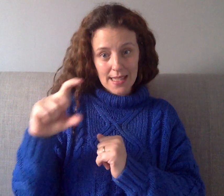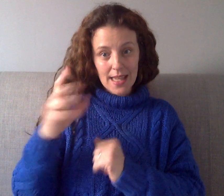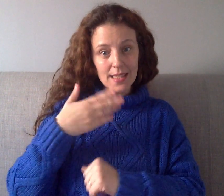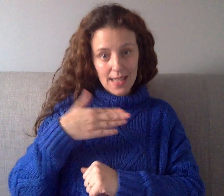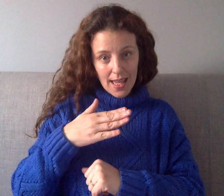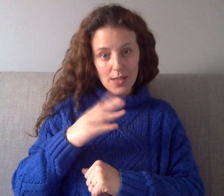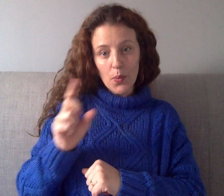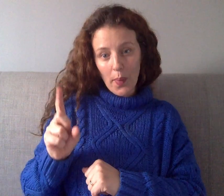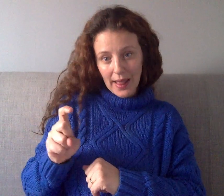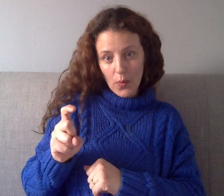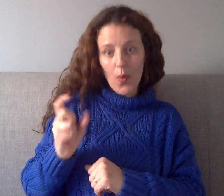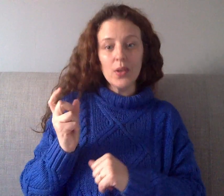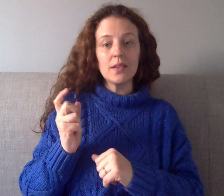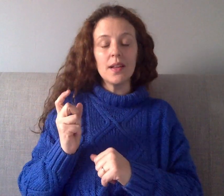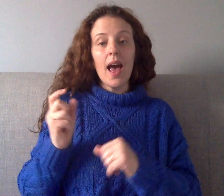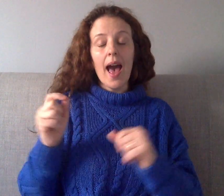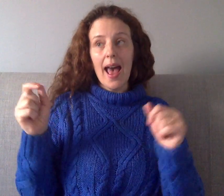You need to press the CC [captions] key